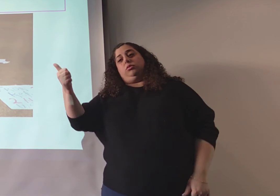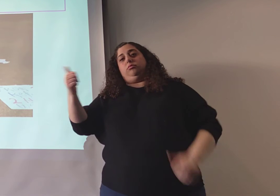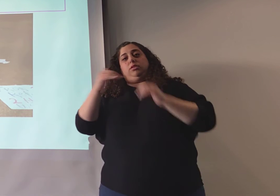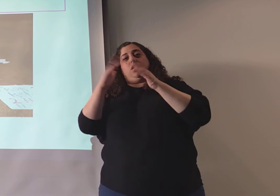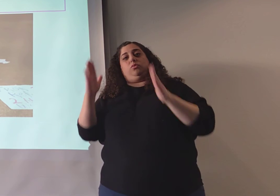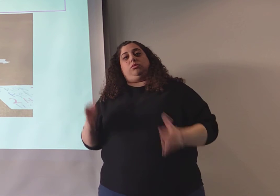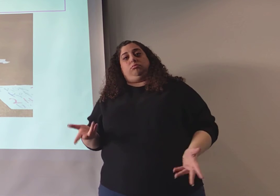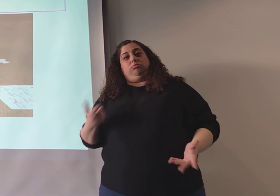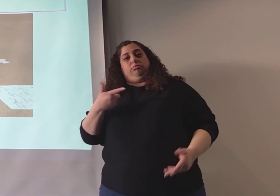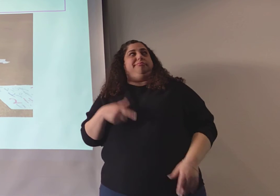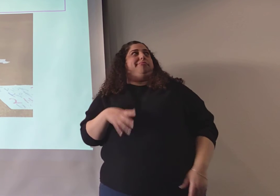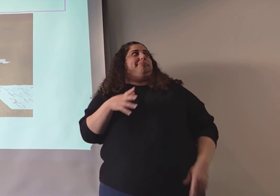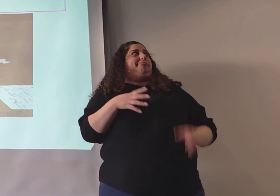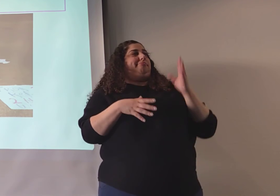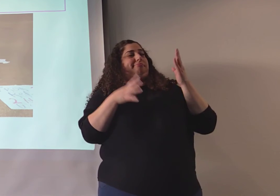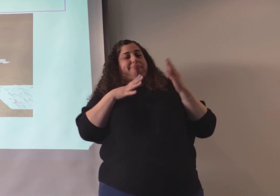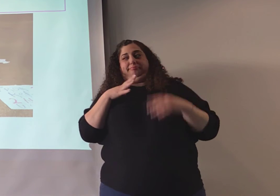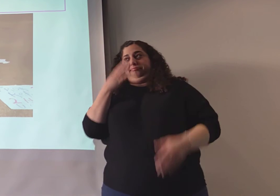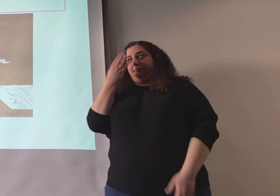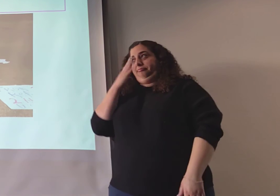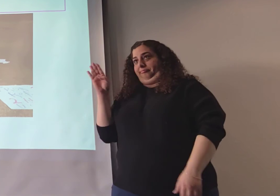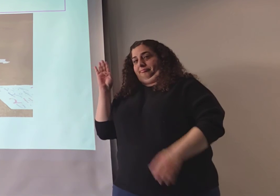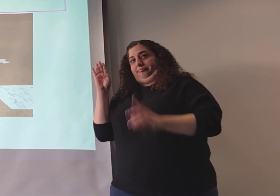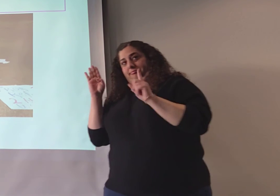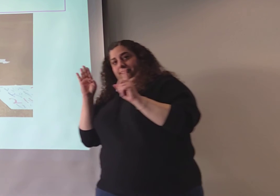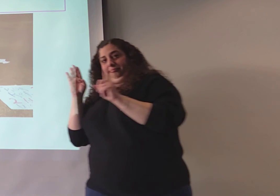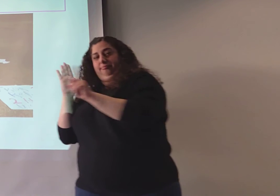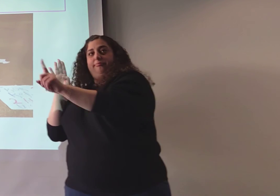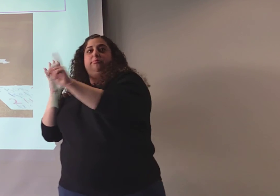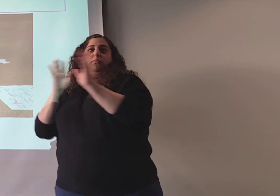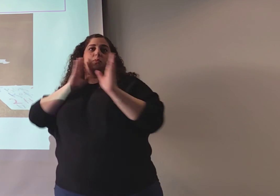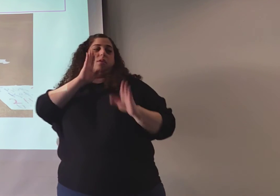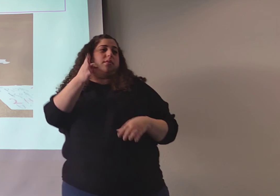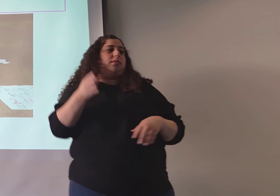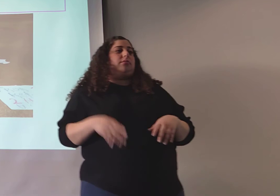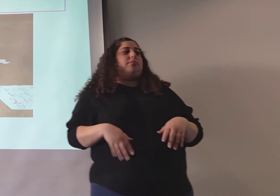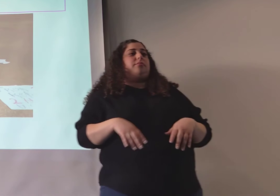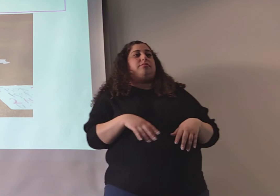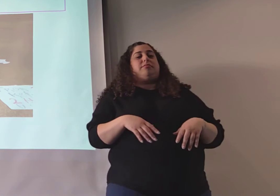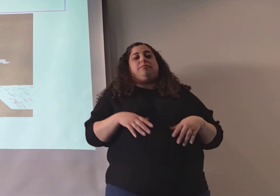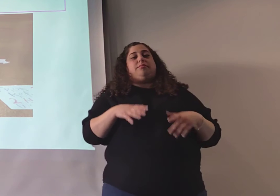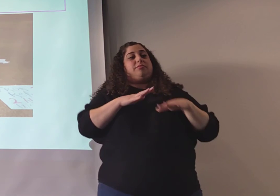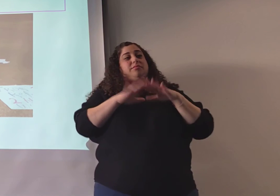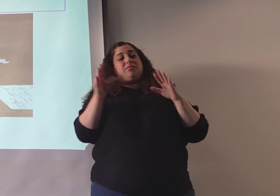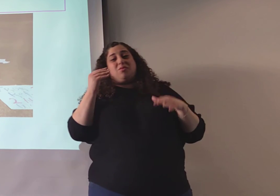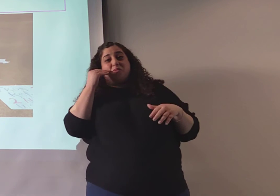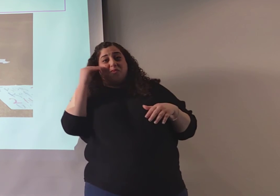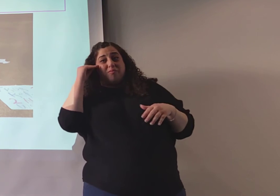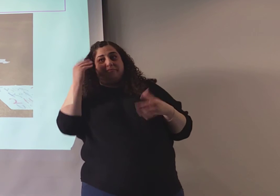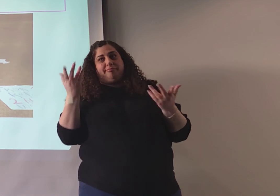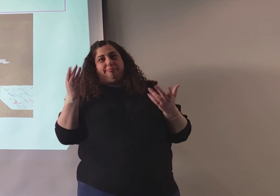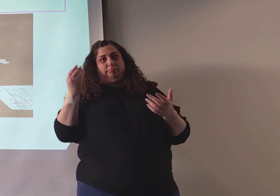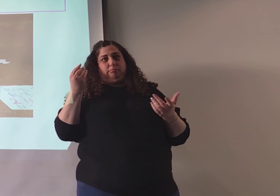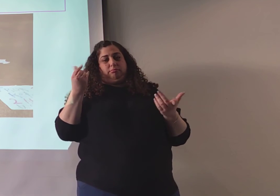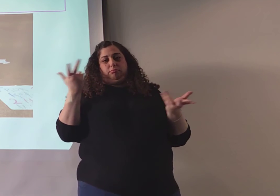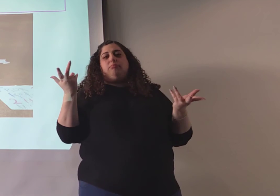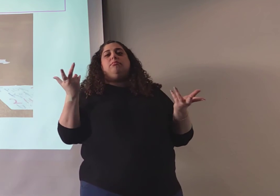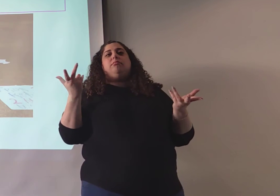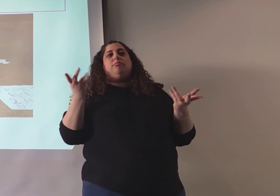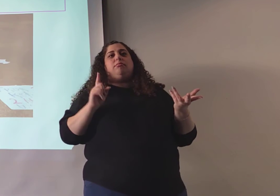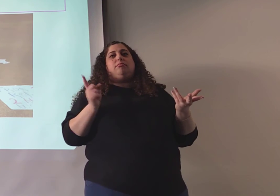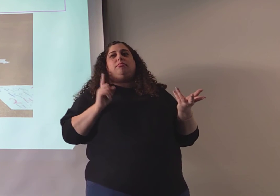So if you think that you cannot get compliant with the lease, you have to think about what's